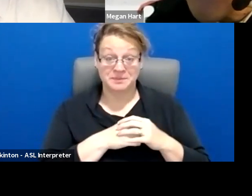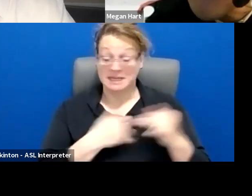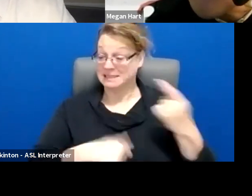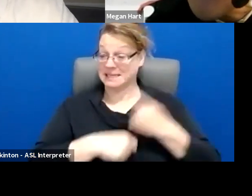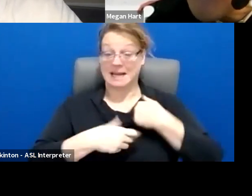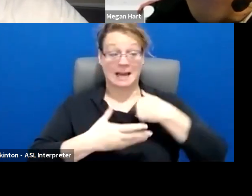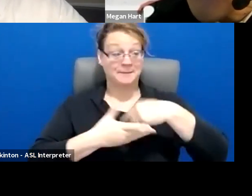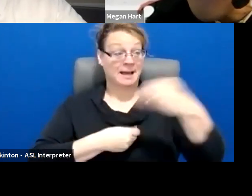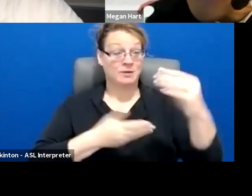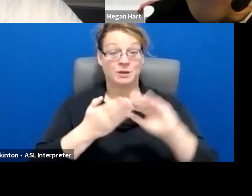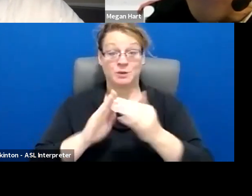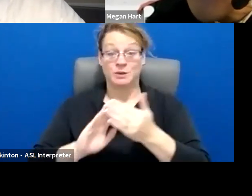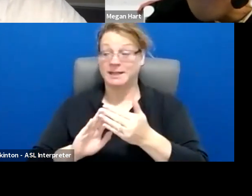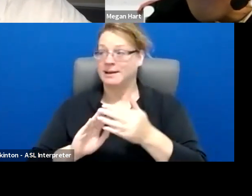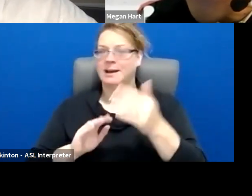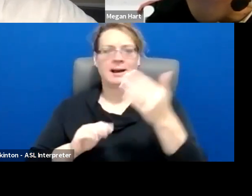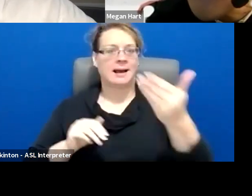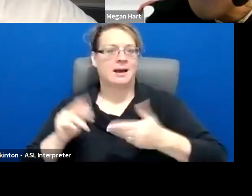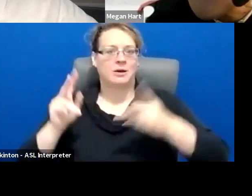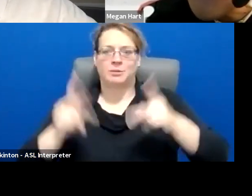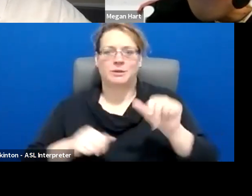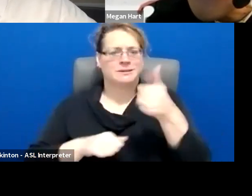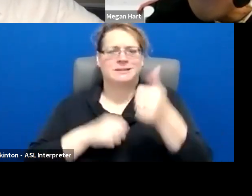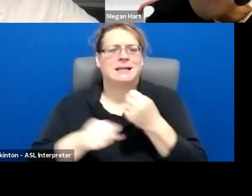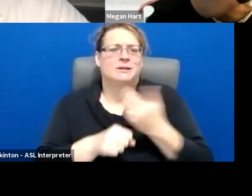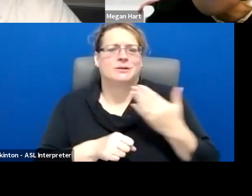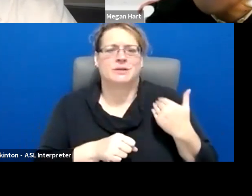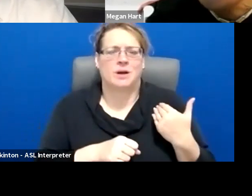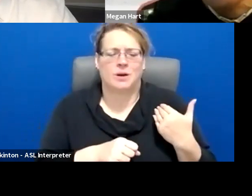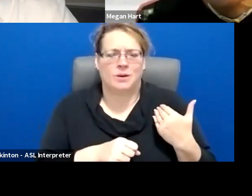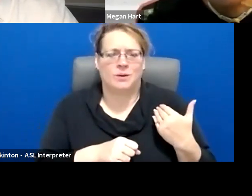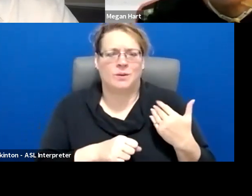With that, comes retention as I mentioned earlier.